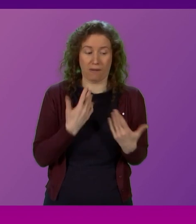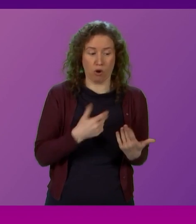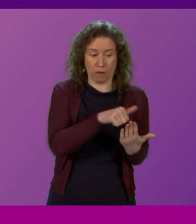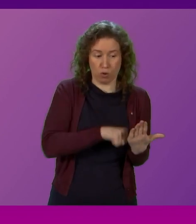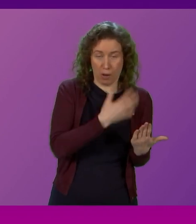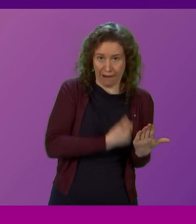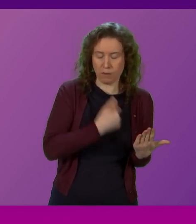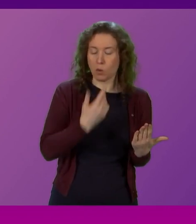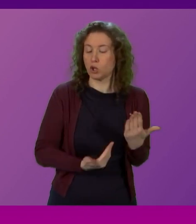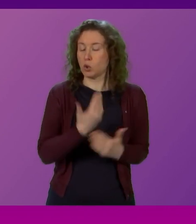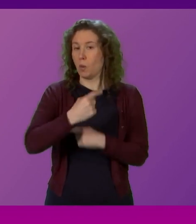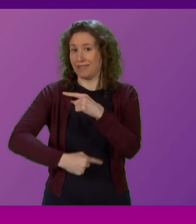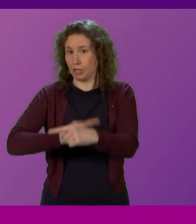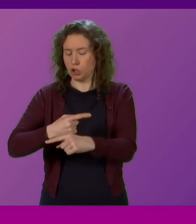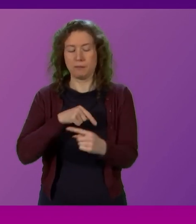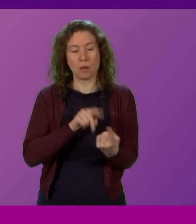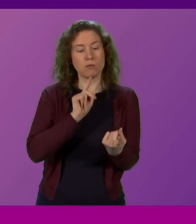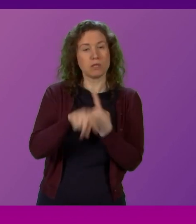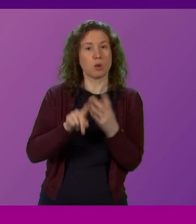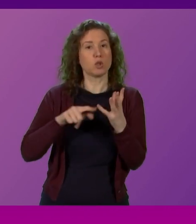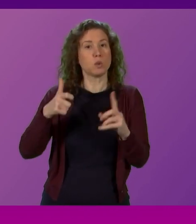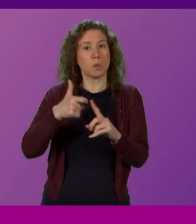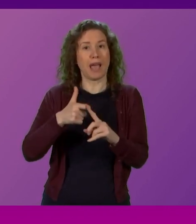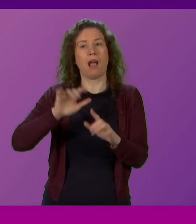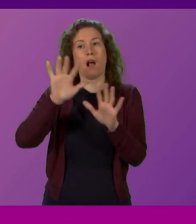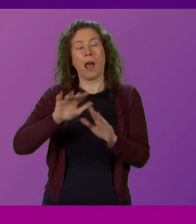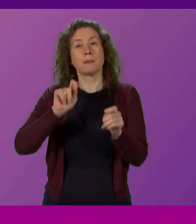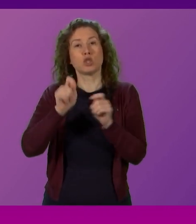Those programmes respond to the United Kingdom climate change risk assessments, which present